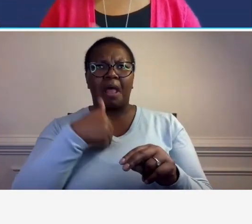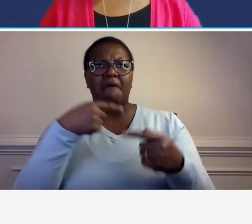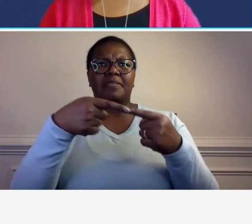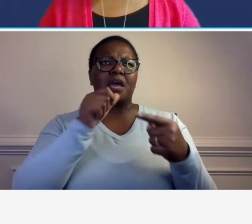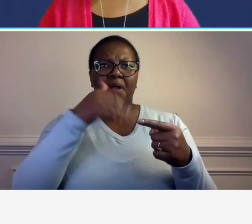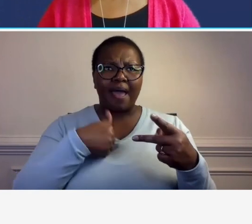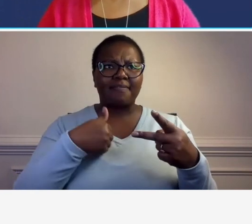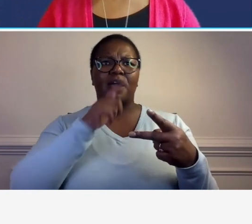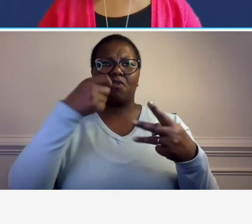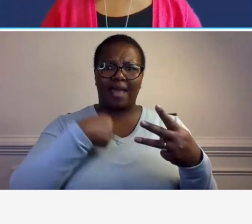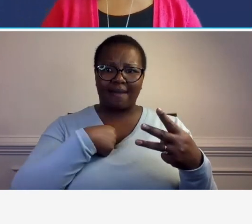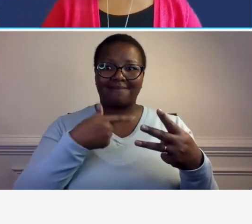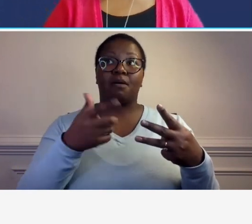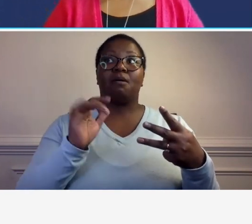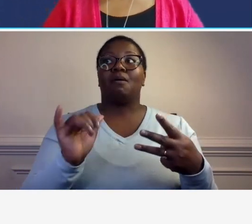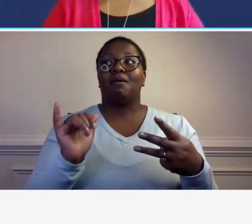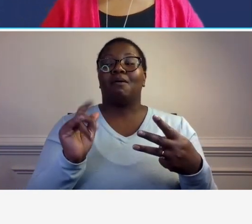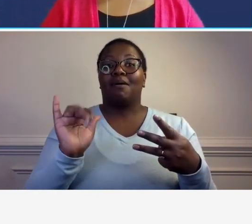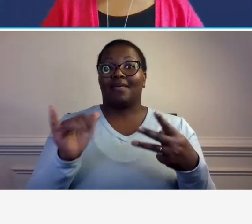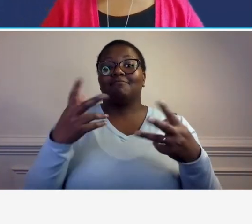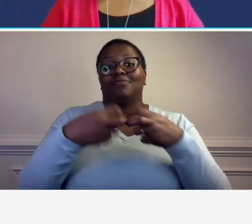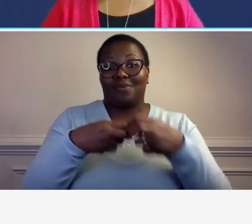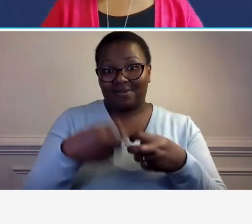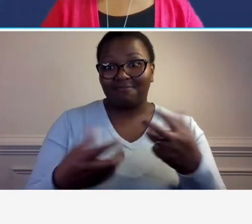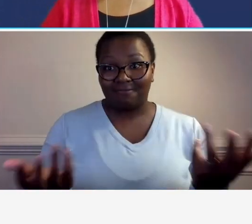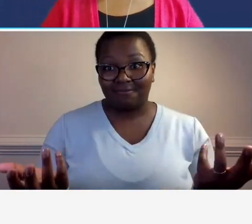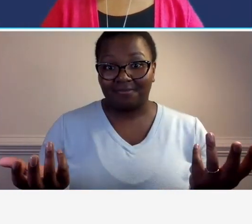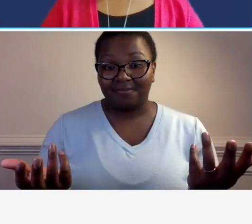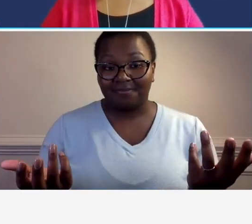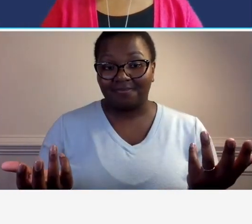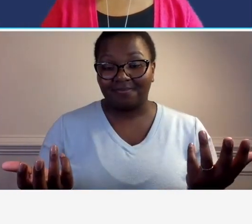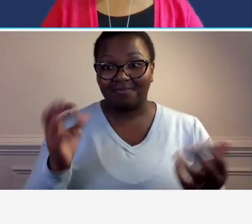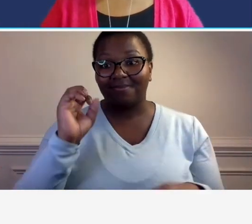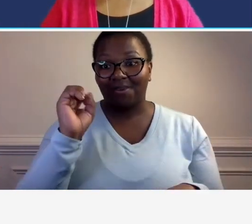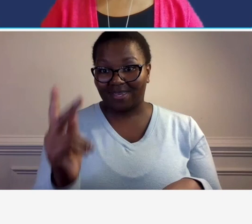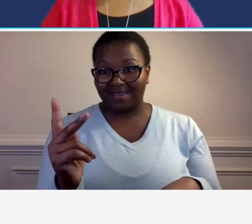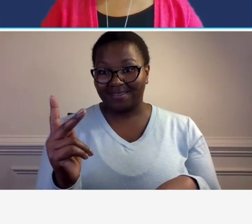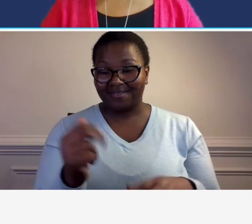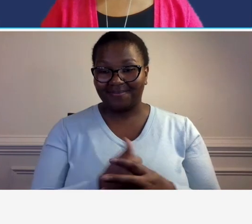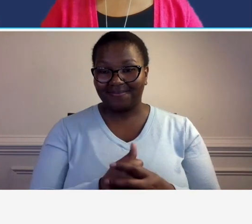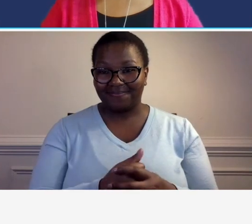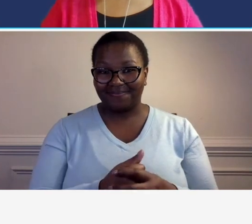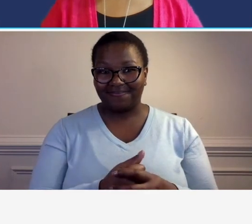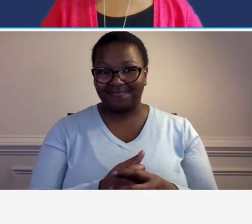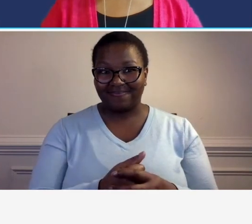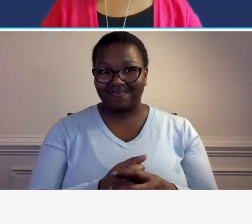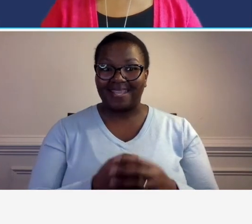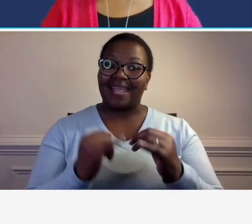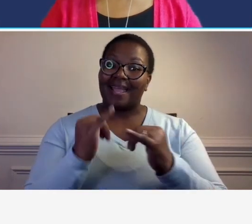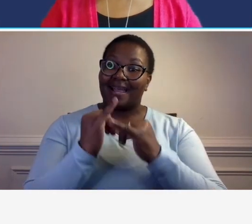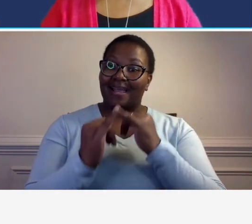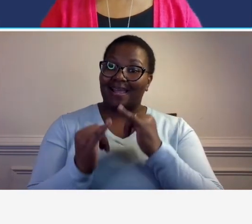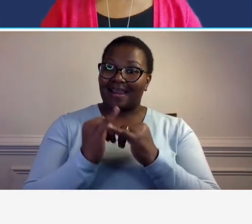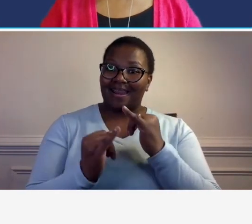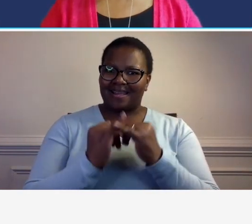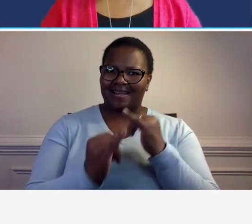okay that's a clue okay so um um last thing is okay i have another note here